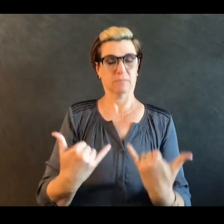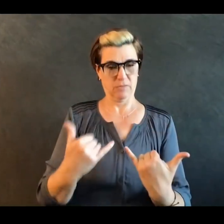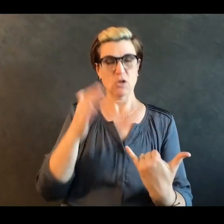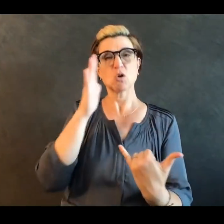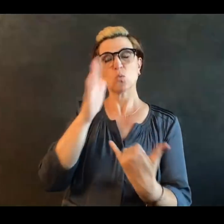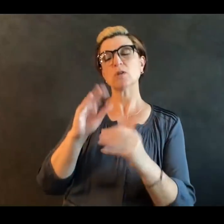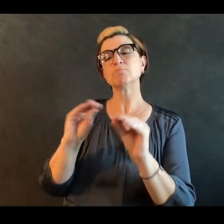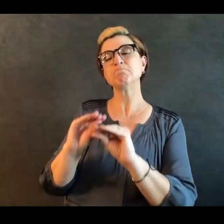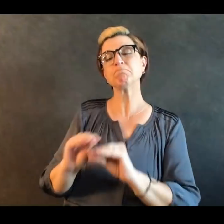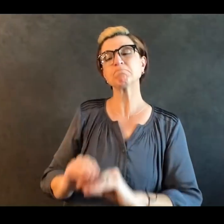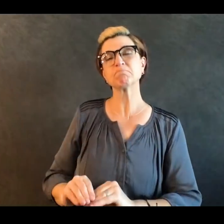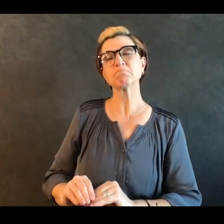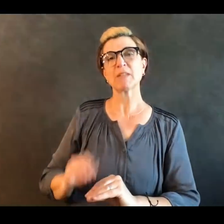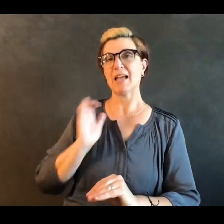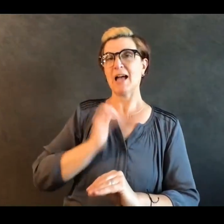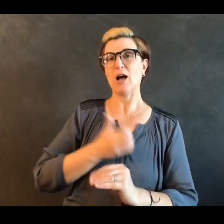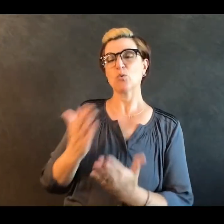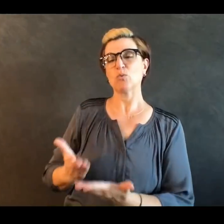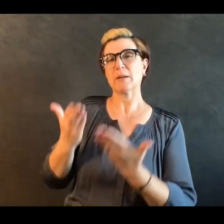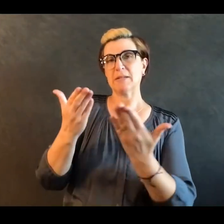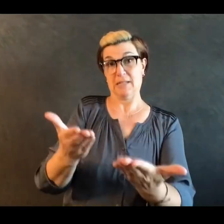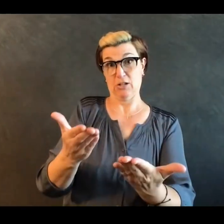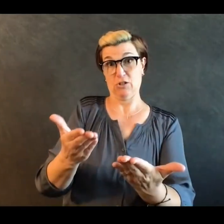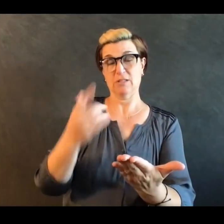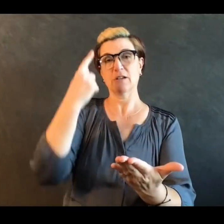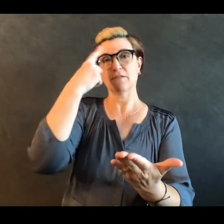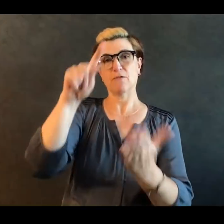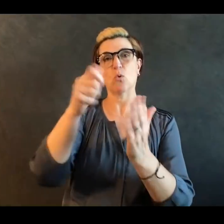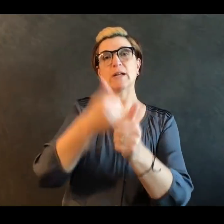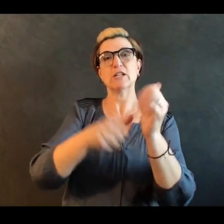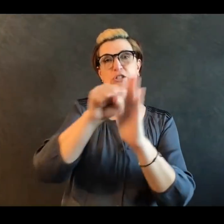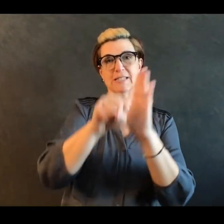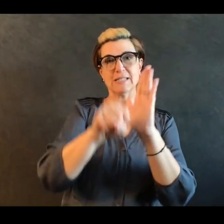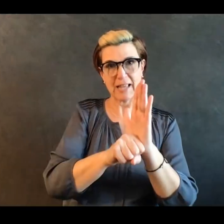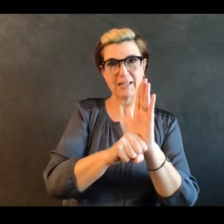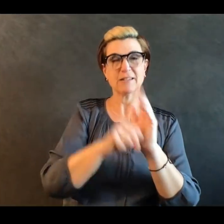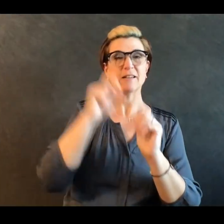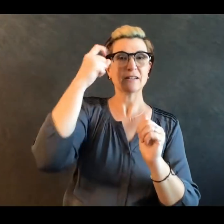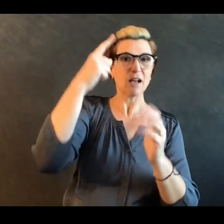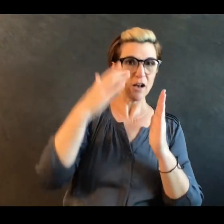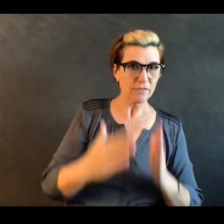governors and and released to the American people thereafter the American